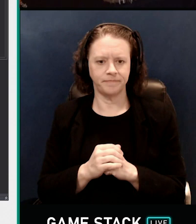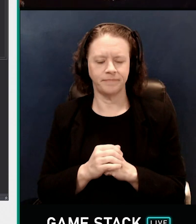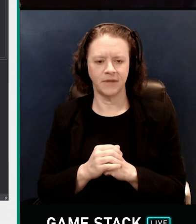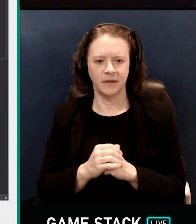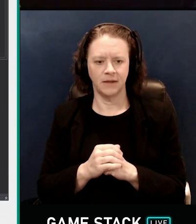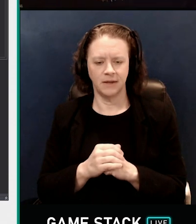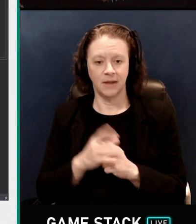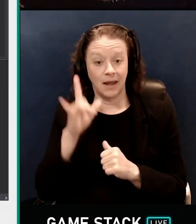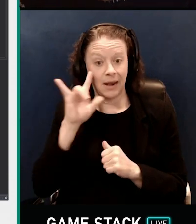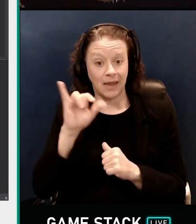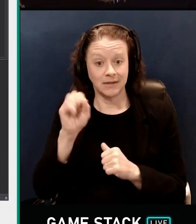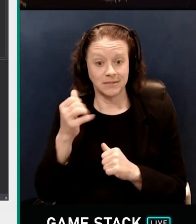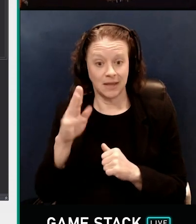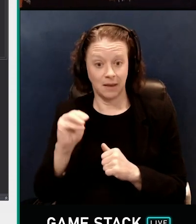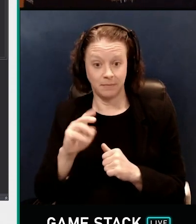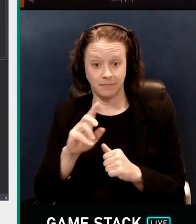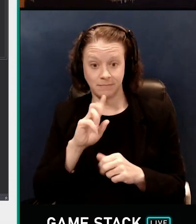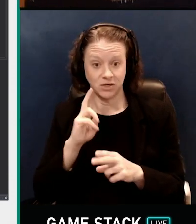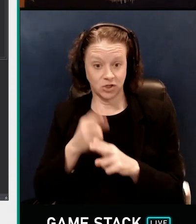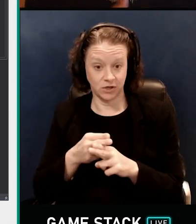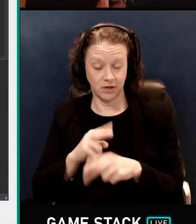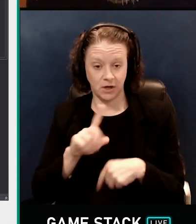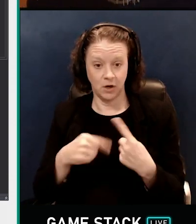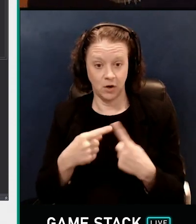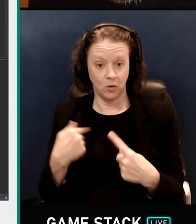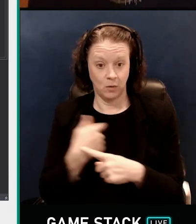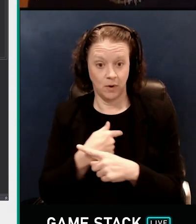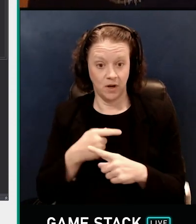As Sam mentioned, since we created the bot brain,